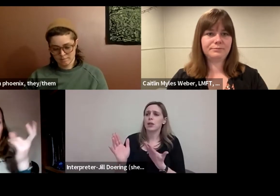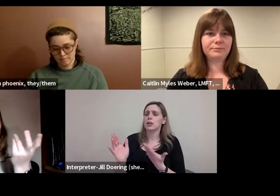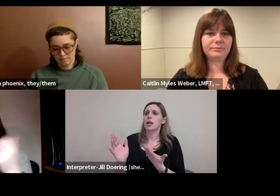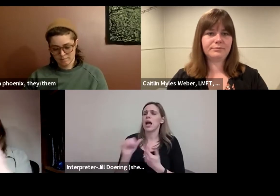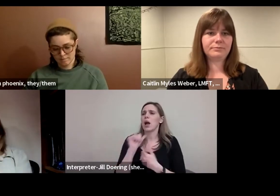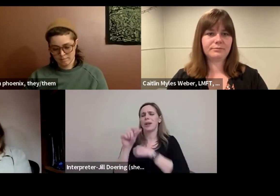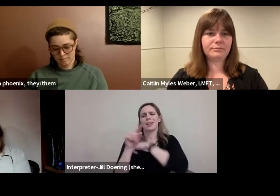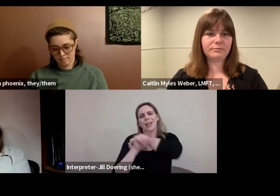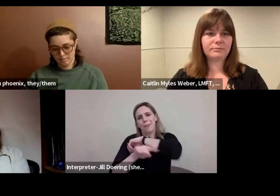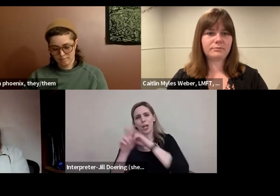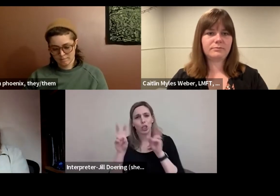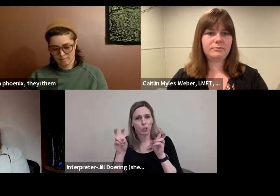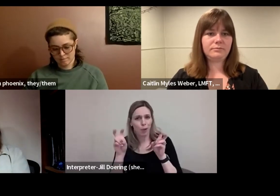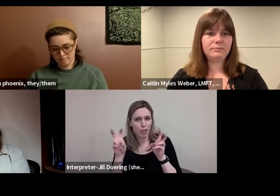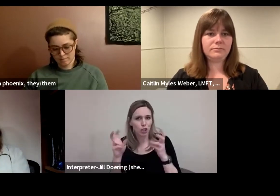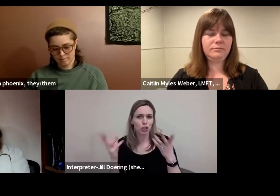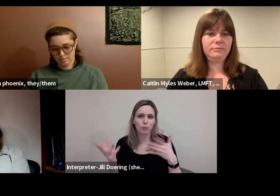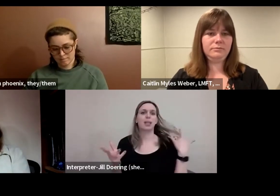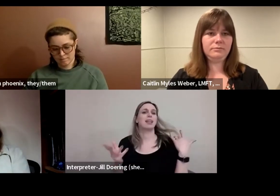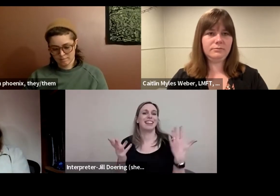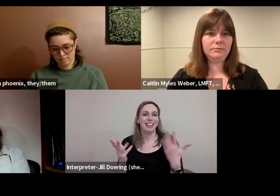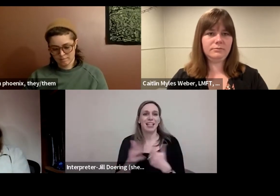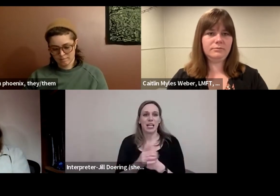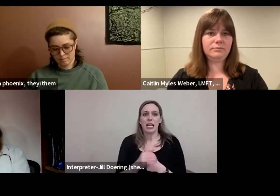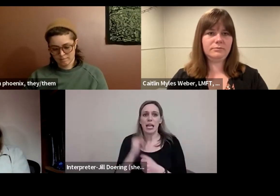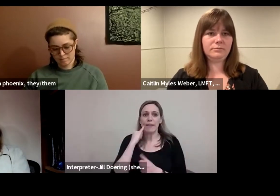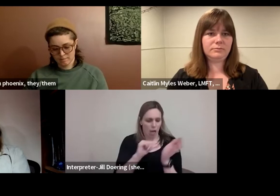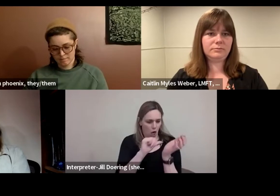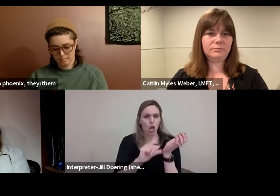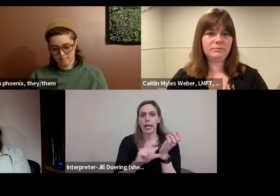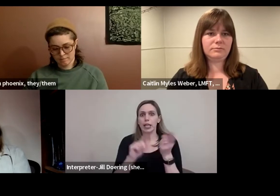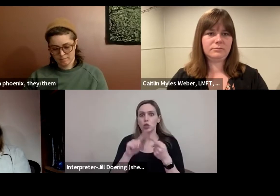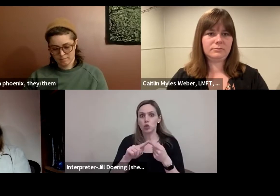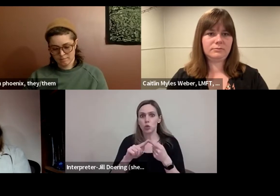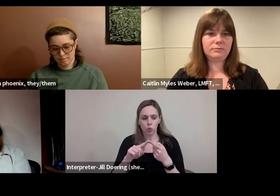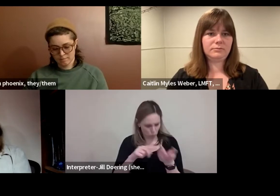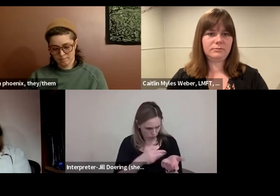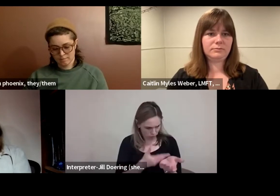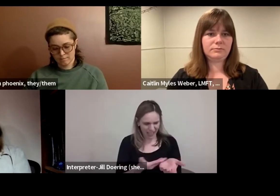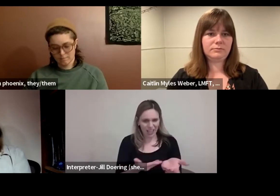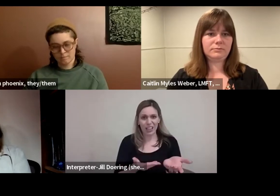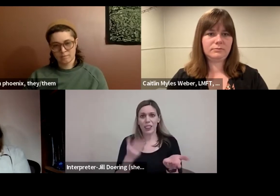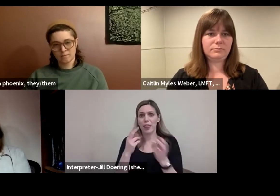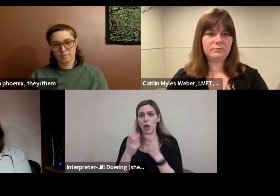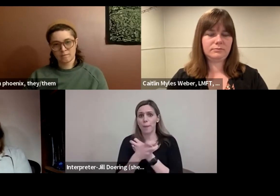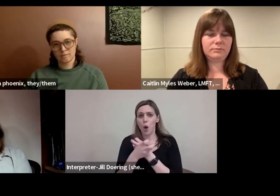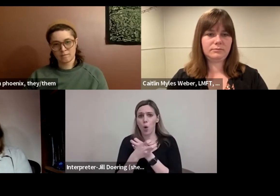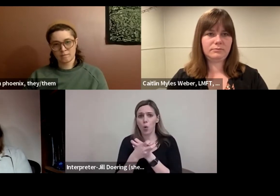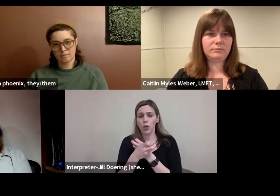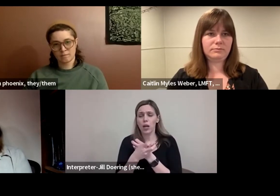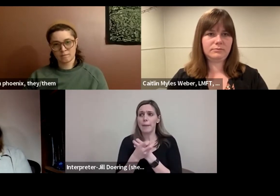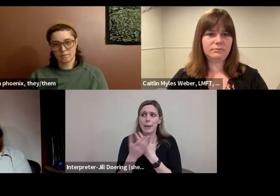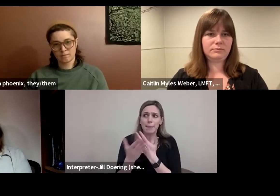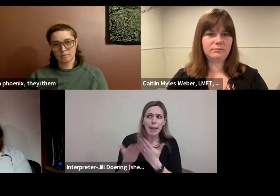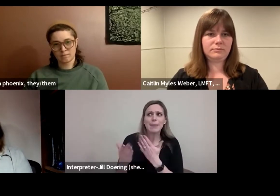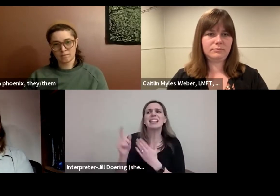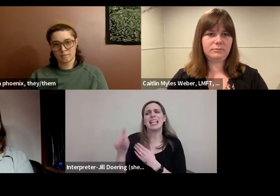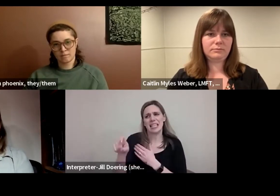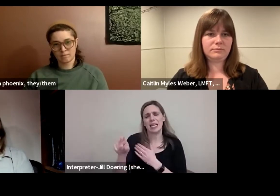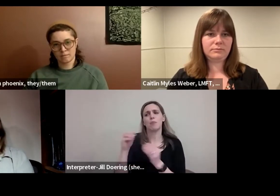in quotes, would be that if they are cutting to the bone, then there's something there is needing more direct, immediate intervention of course.